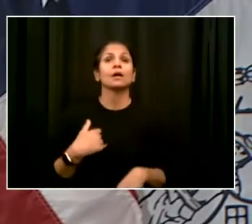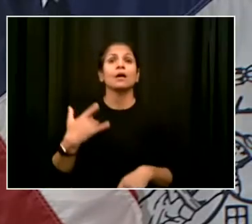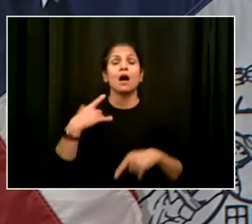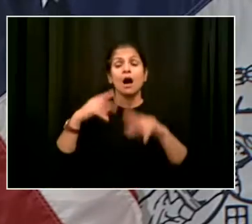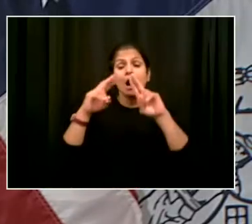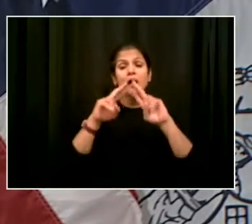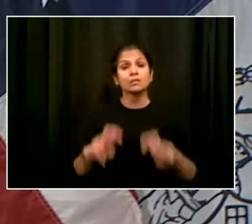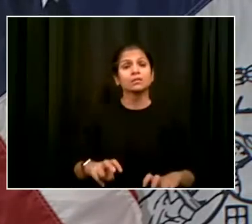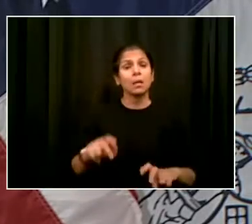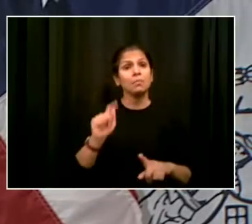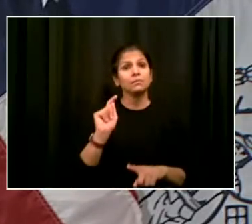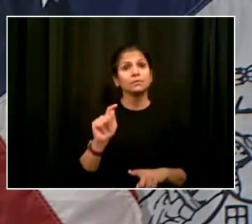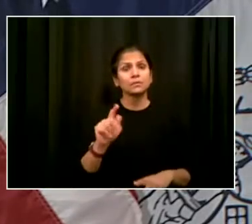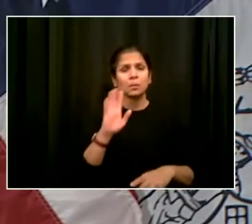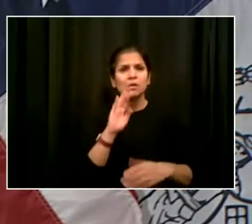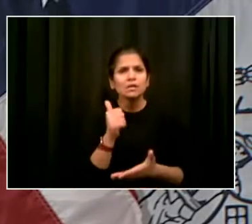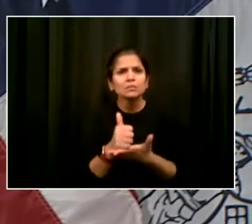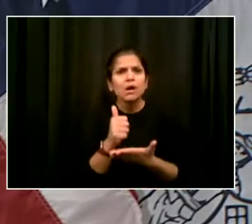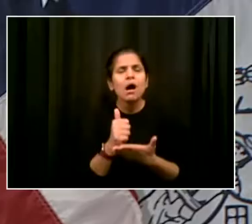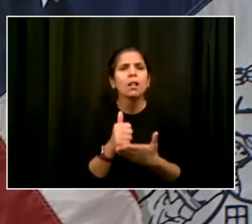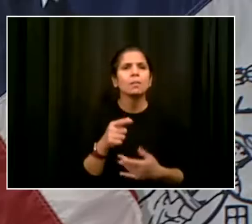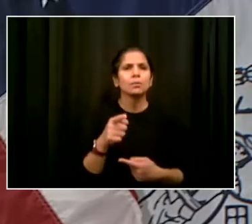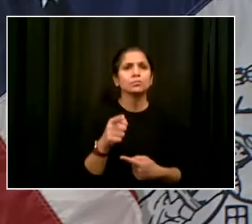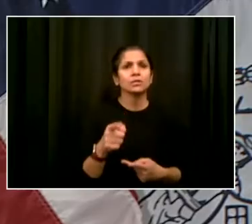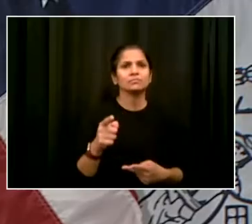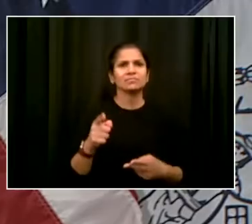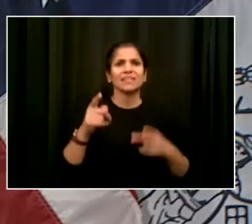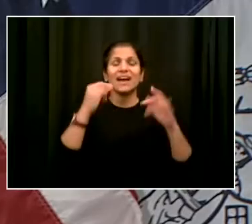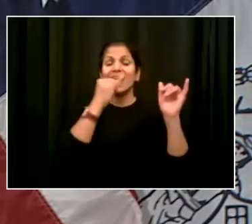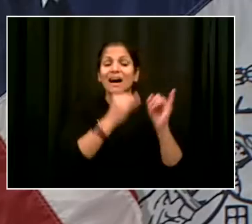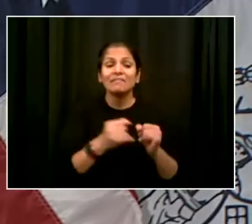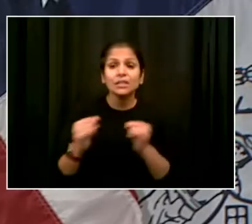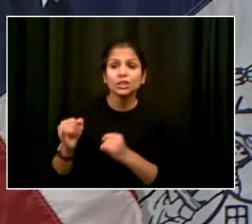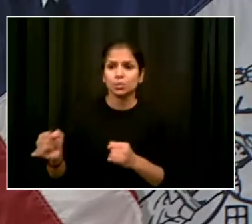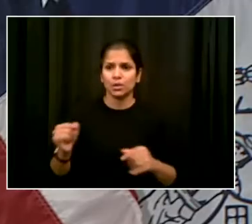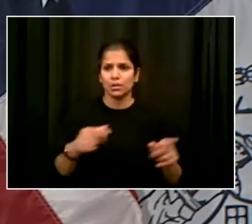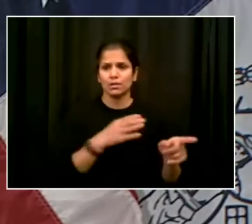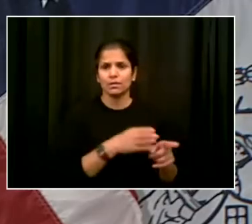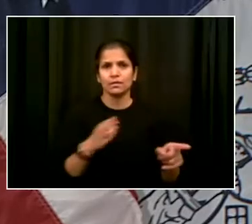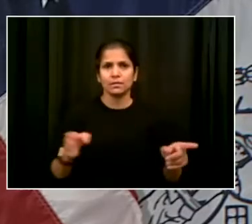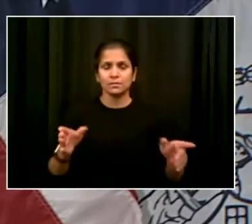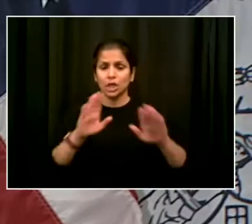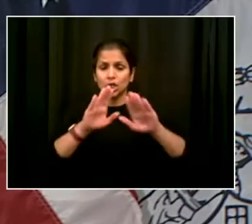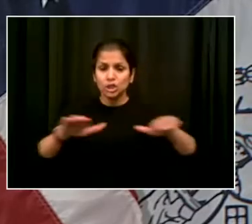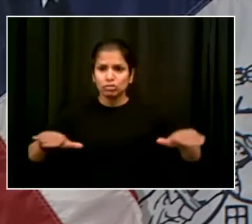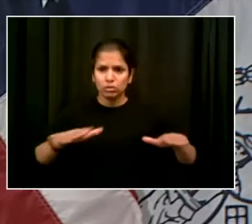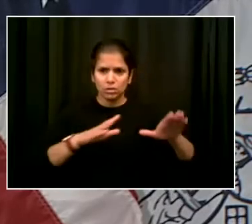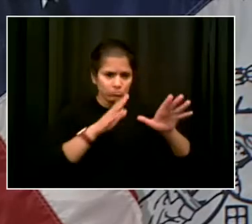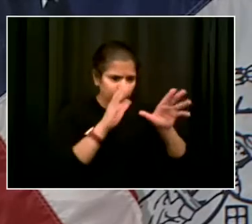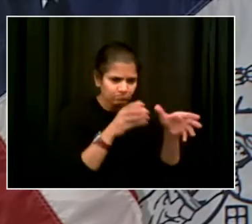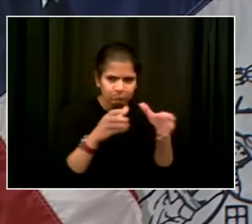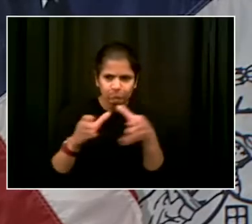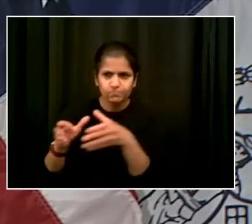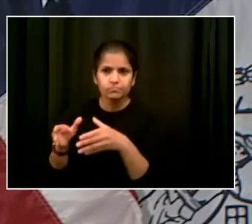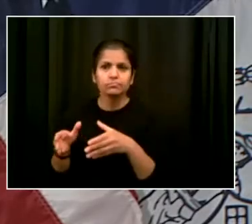PARENTS. WITH THAT SAID, ,